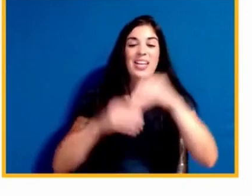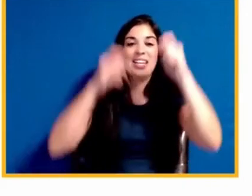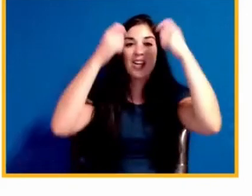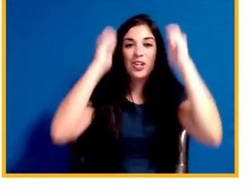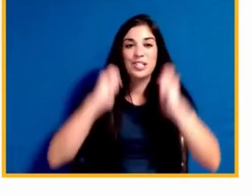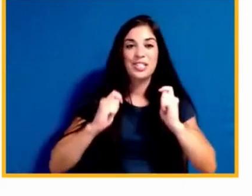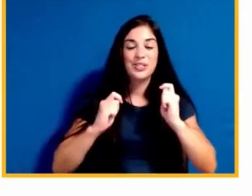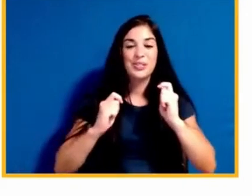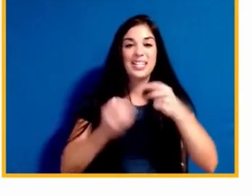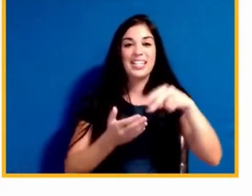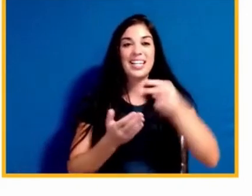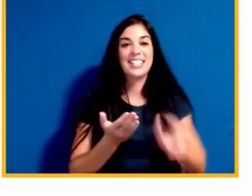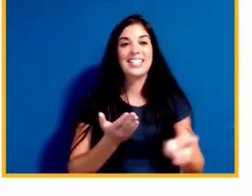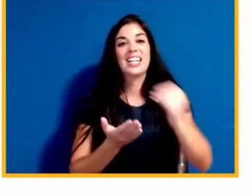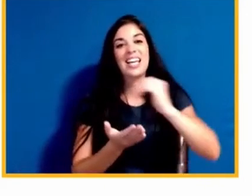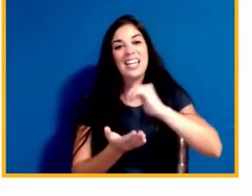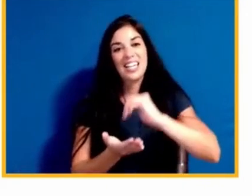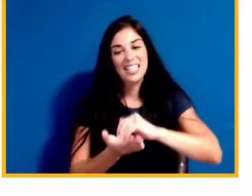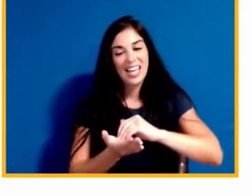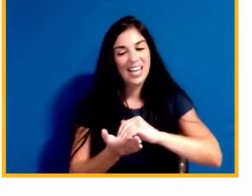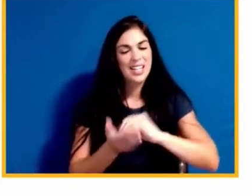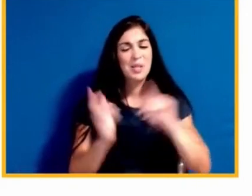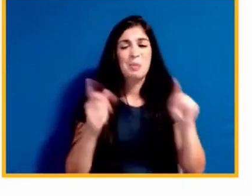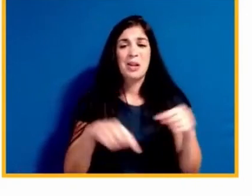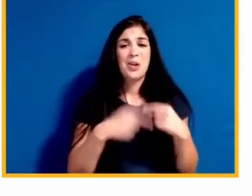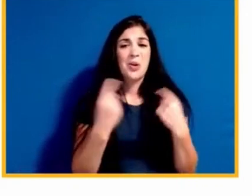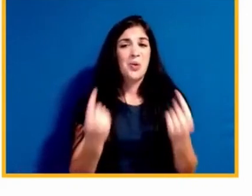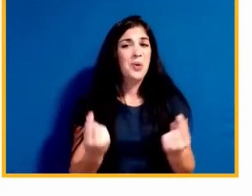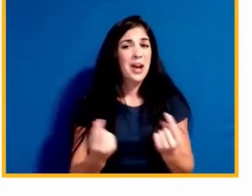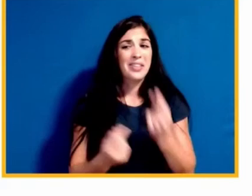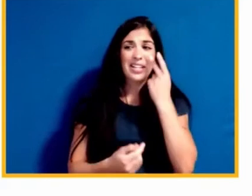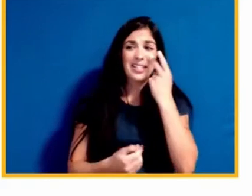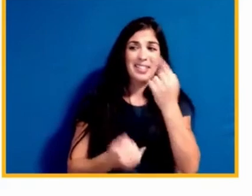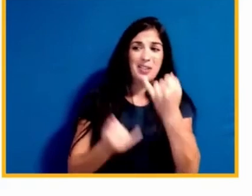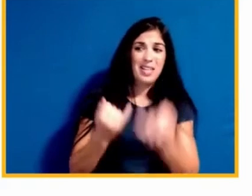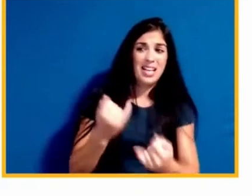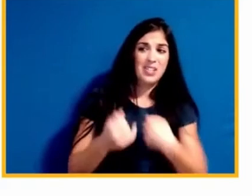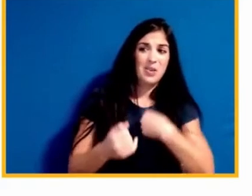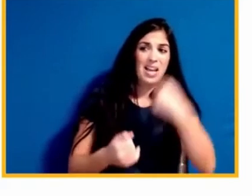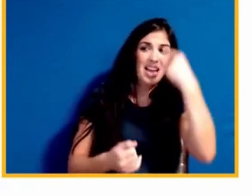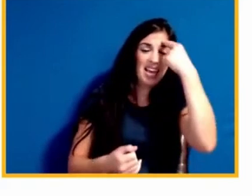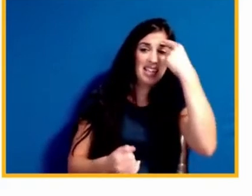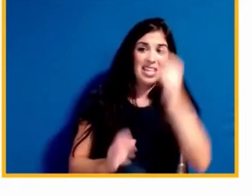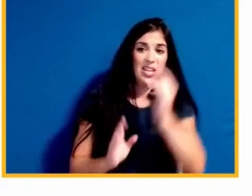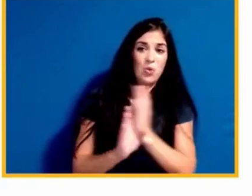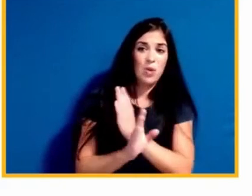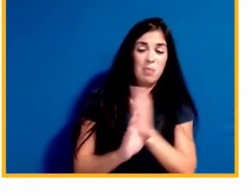I know it's been a little bit since I've seen you last, I think honestly it was like ANE last year, just before COVID hit,